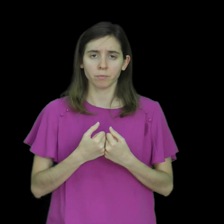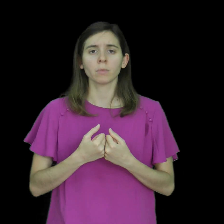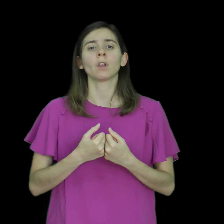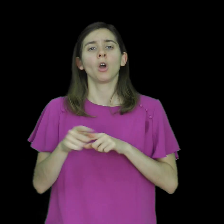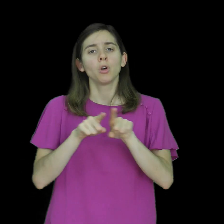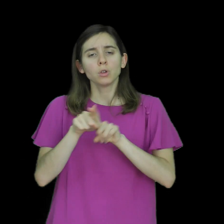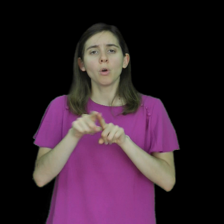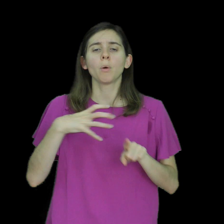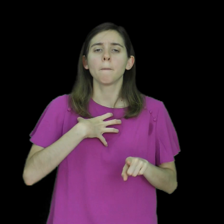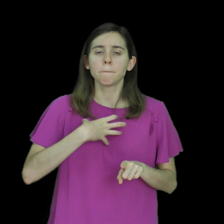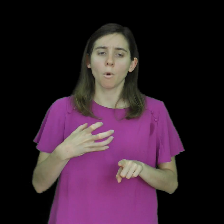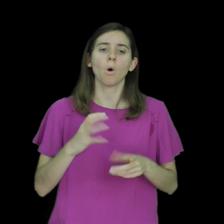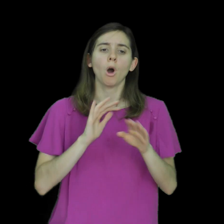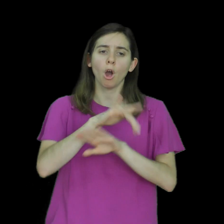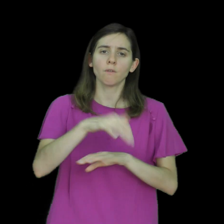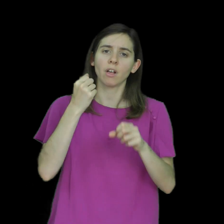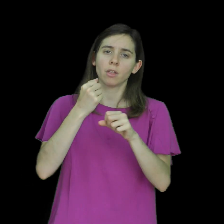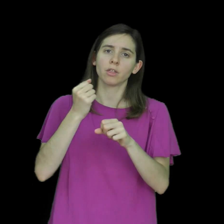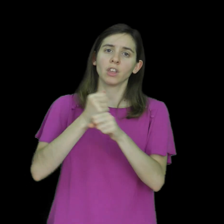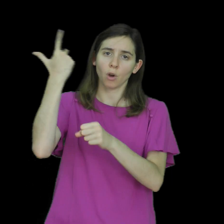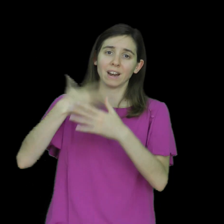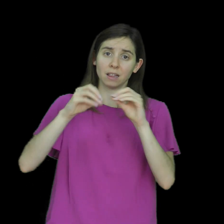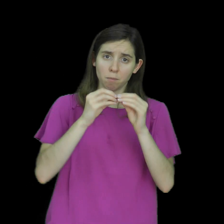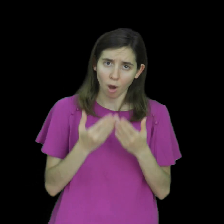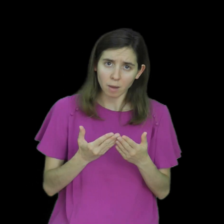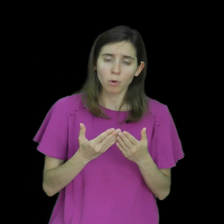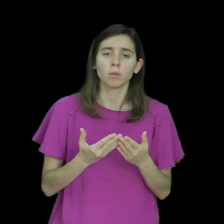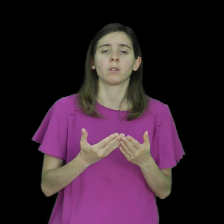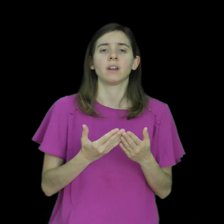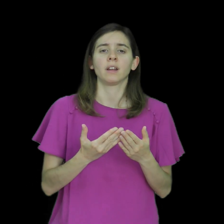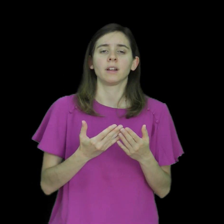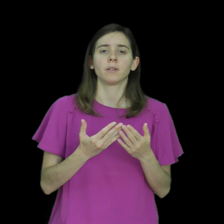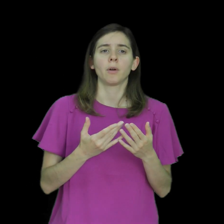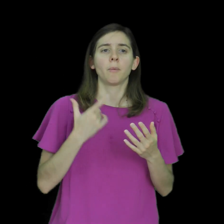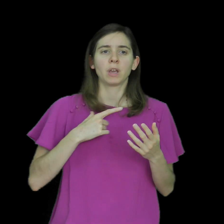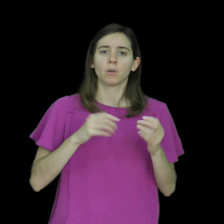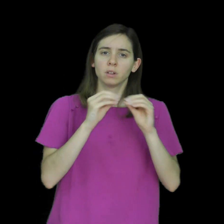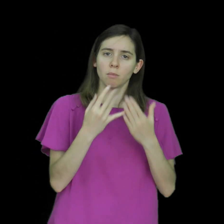about the God of the Bible who assures us in Proverbs 4:22